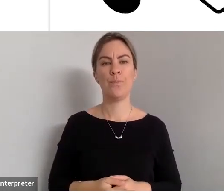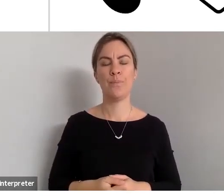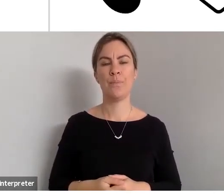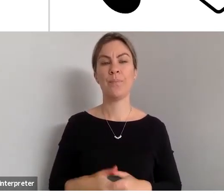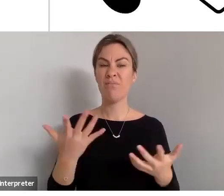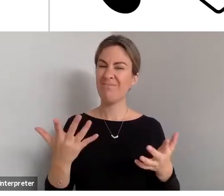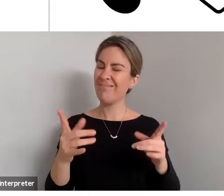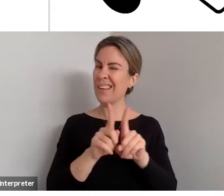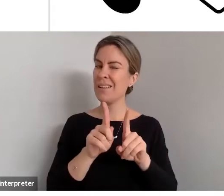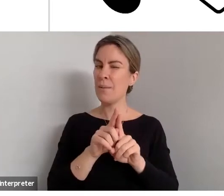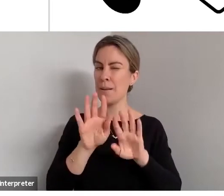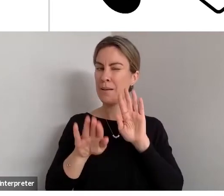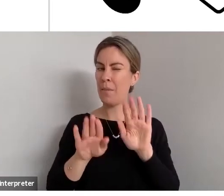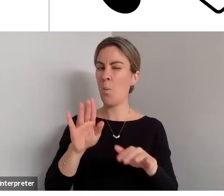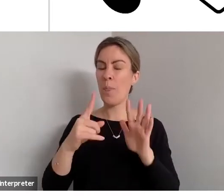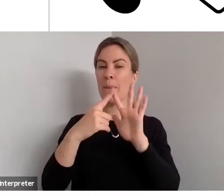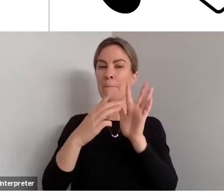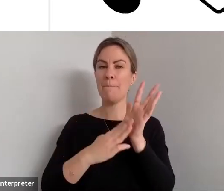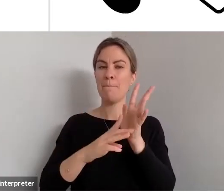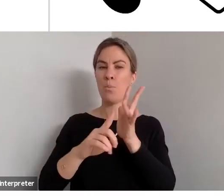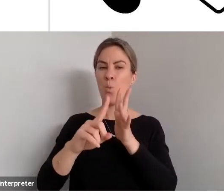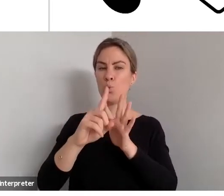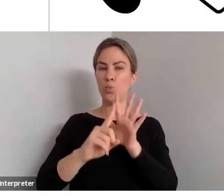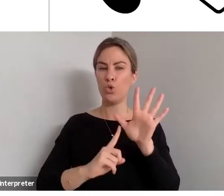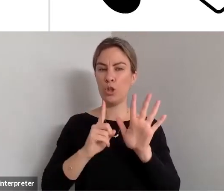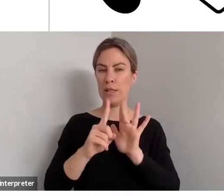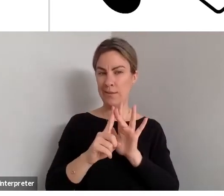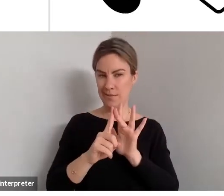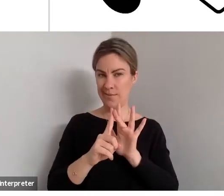Some people don't like to use MG.